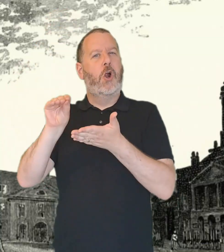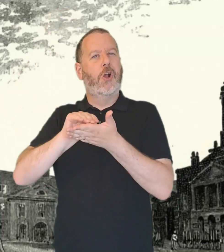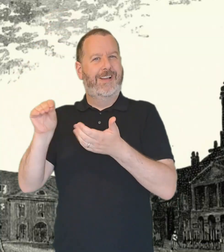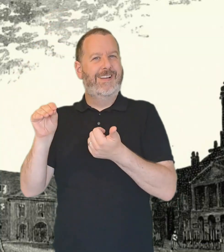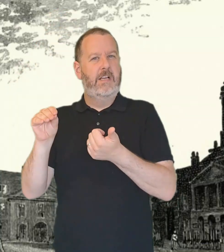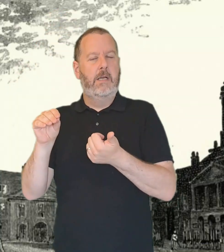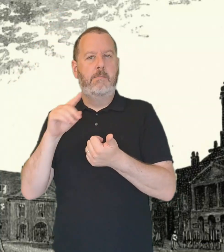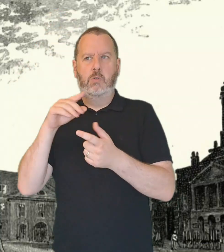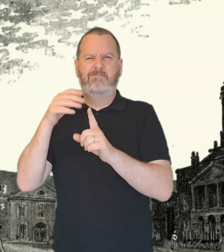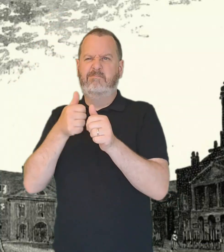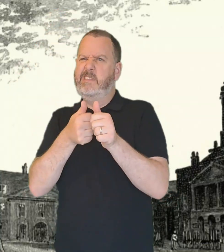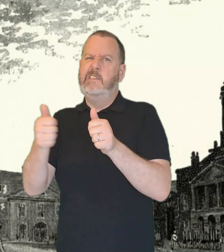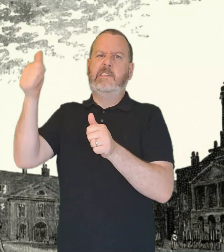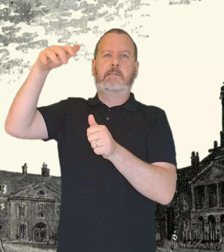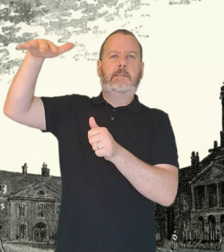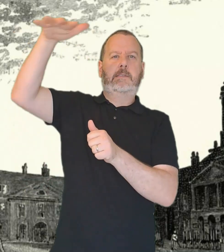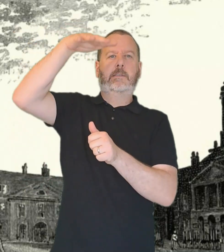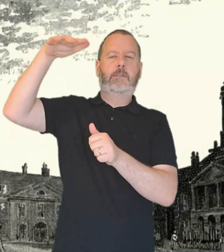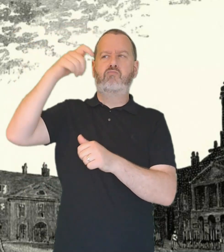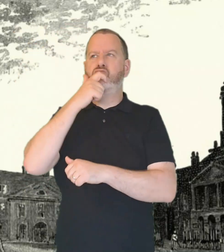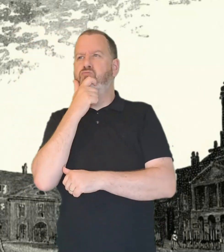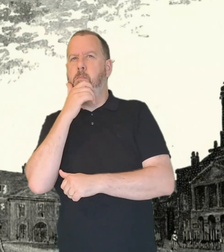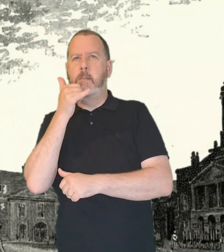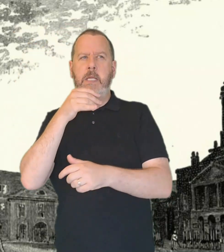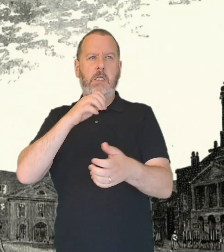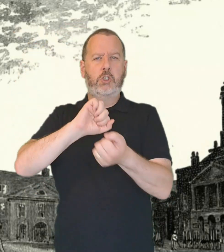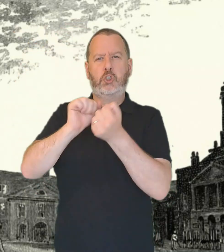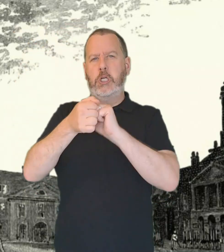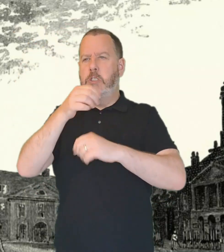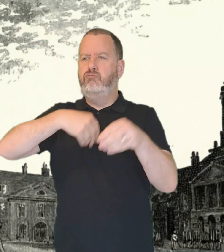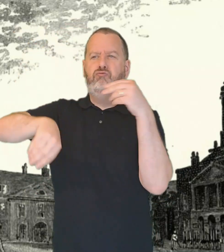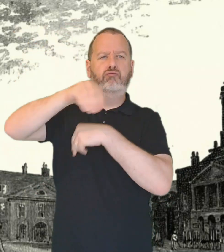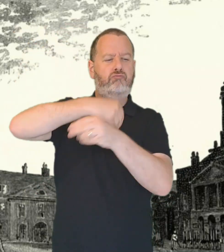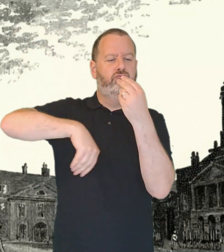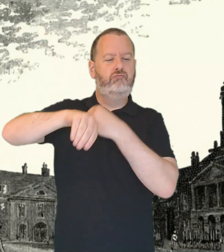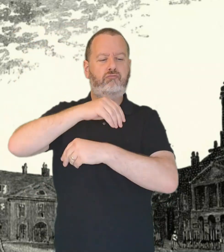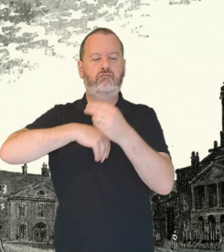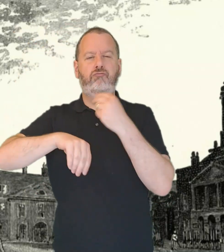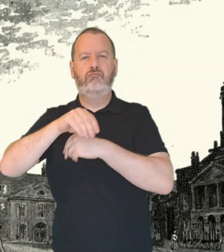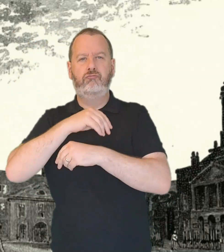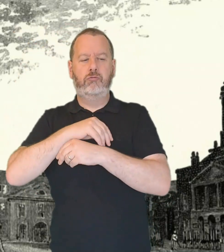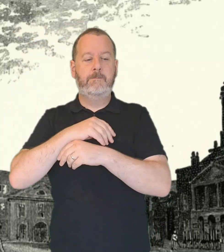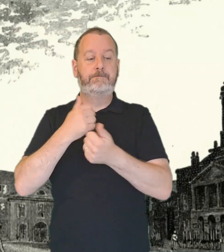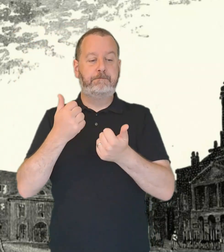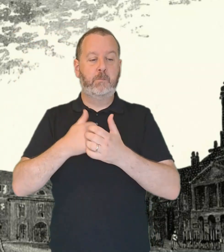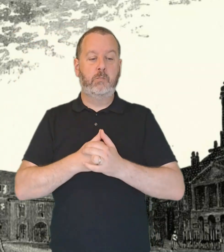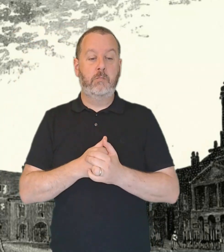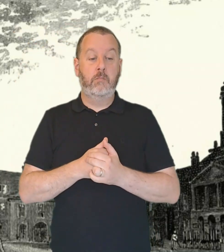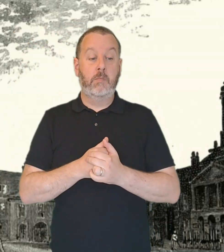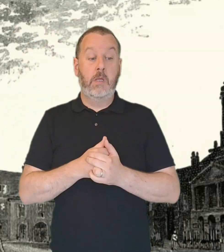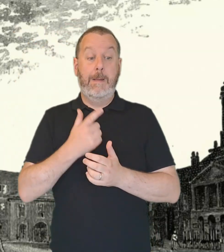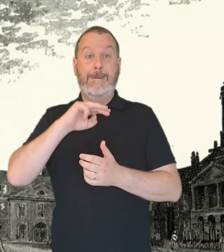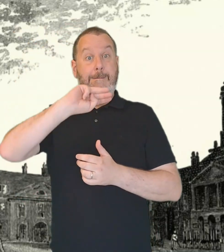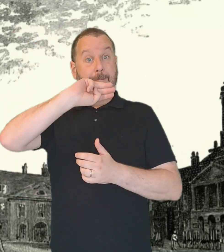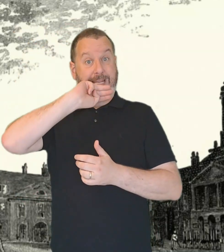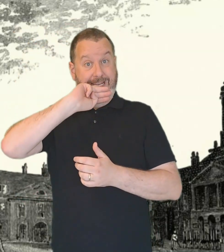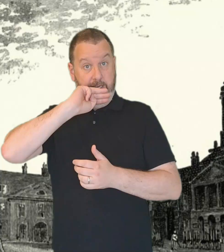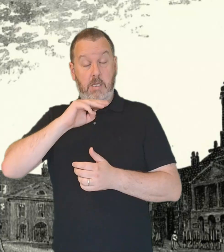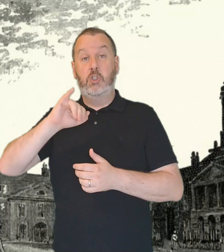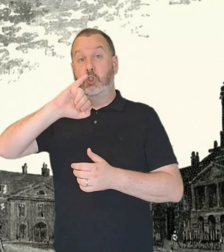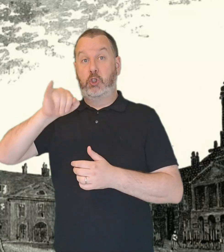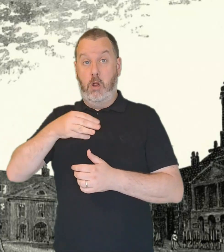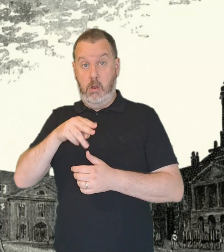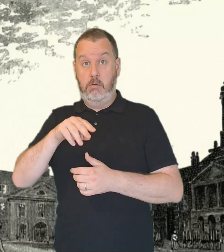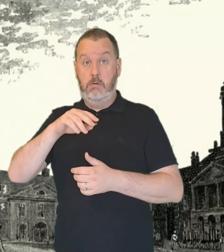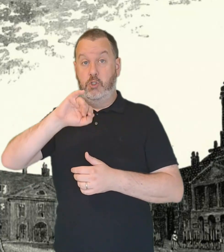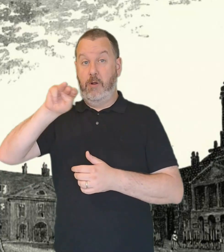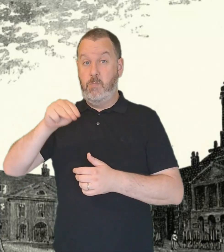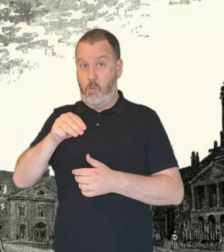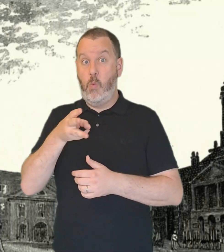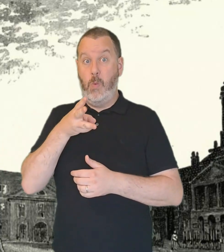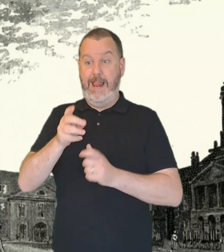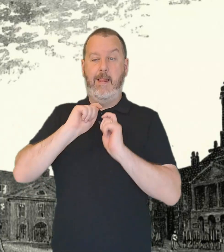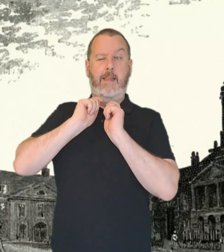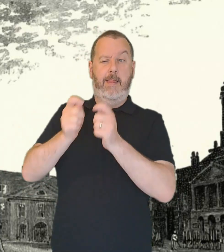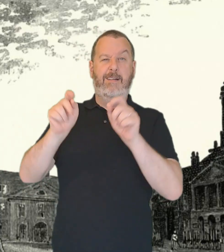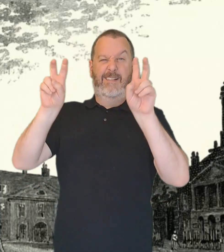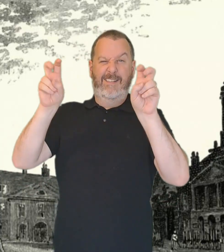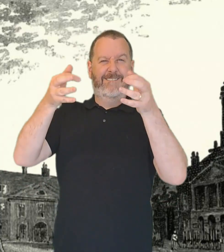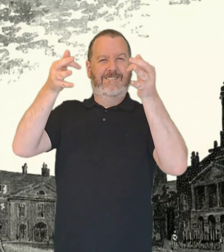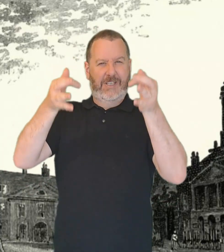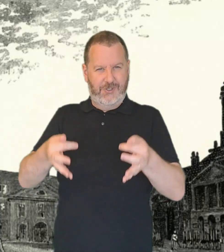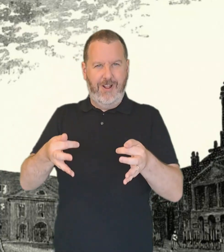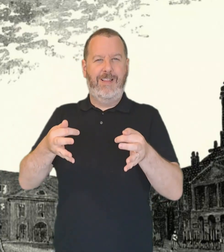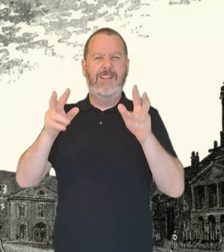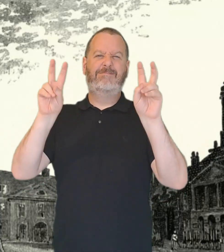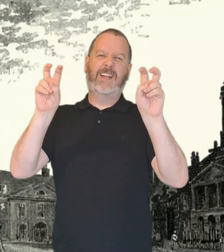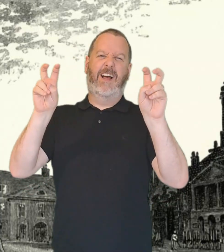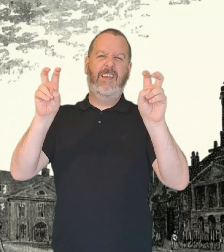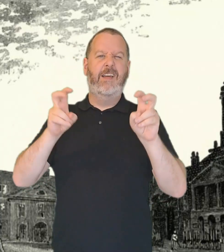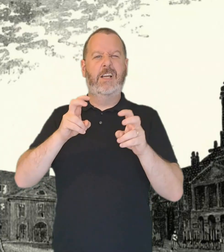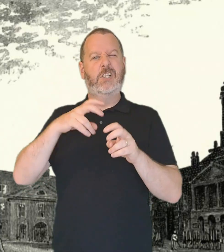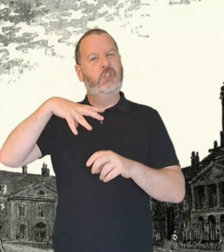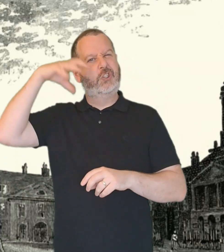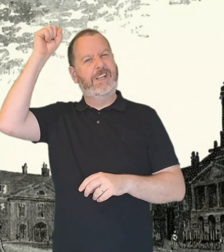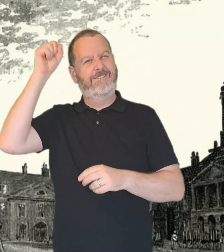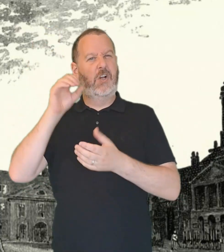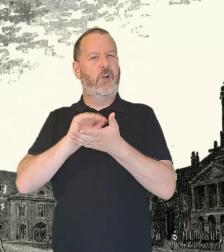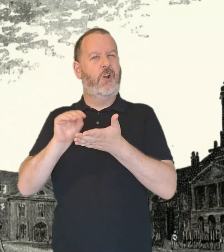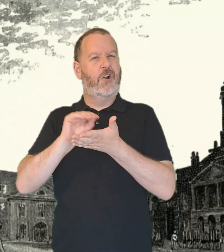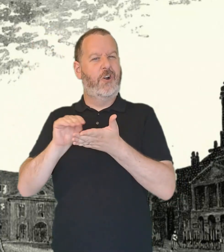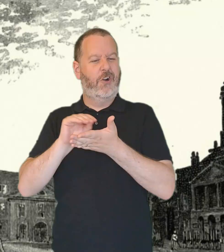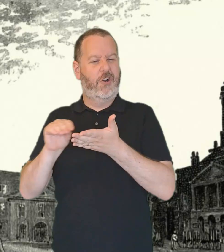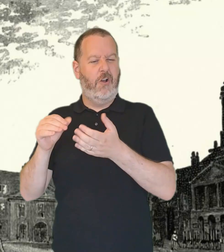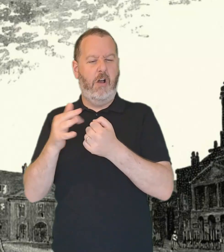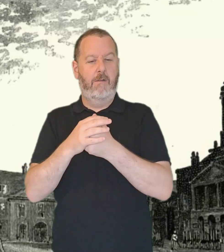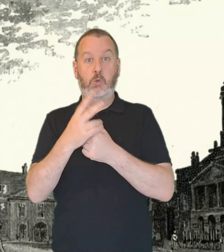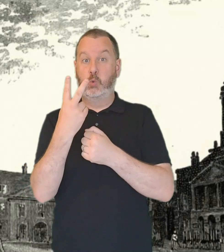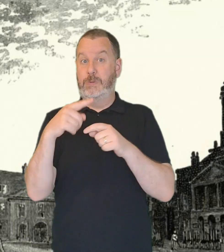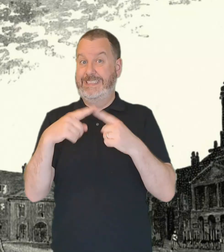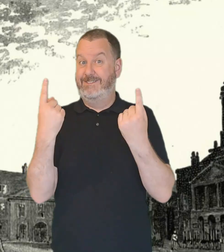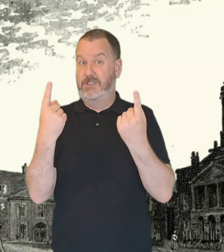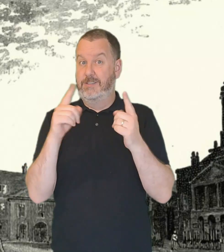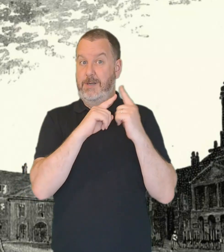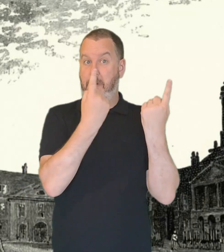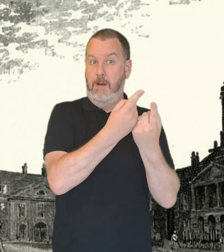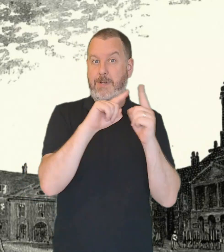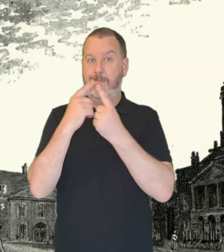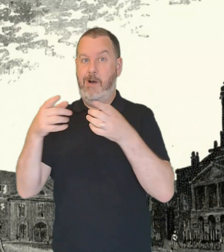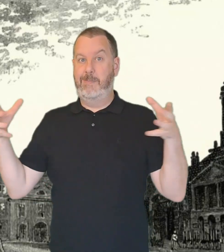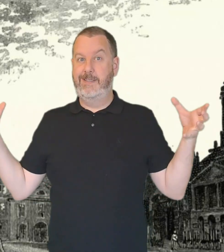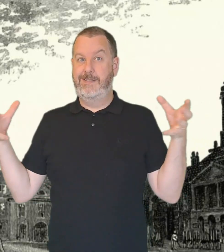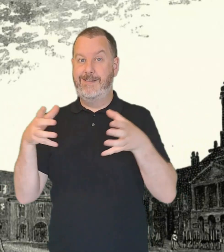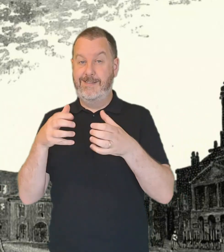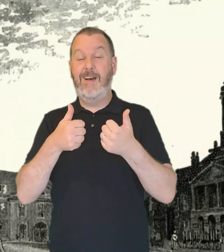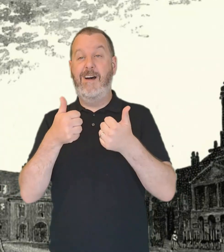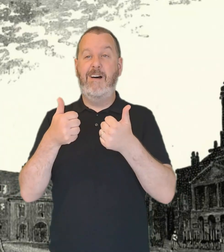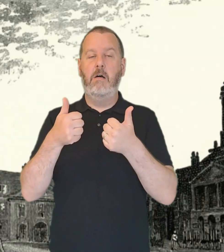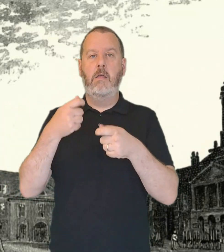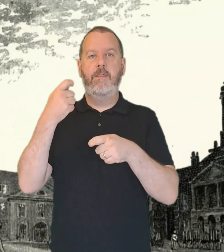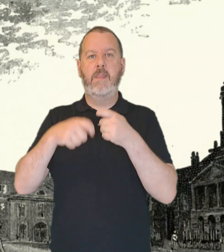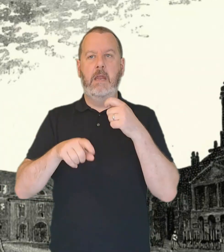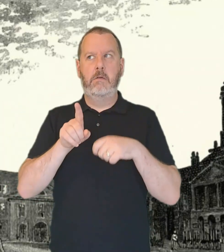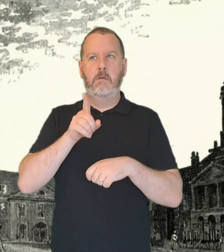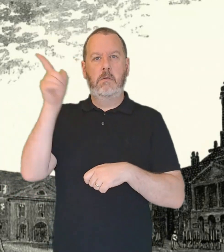become head clerk - the head of a new combined department.